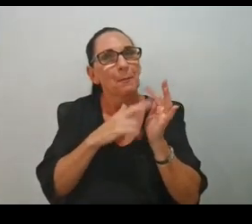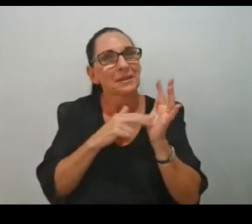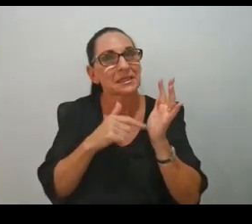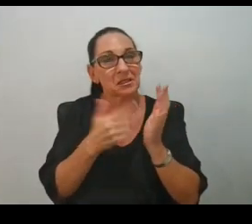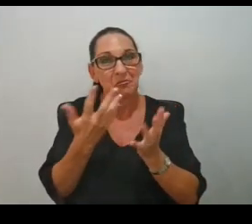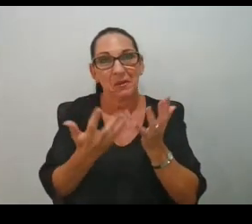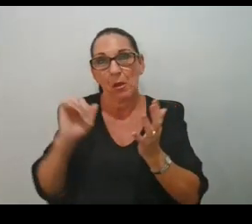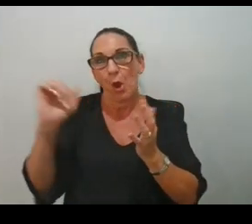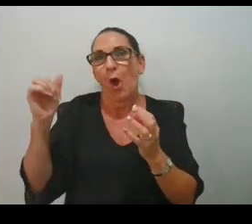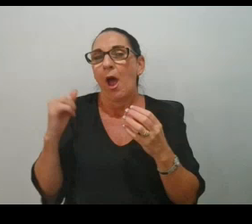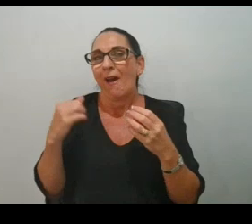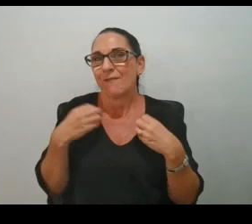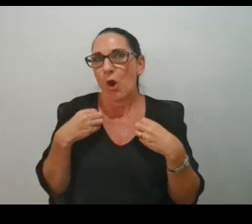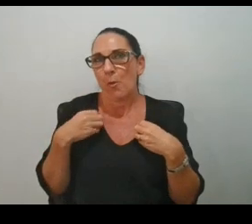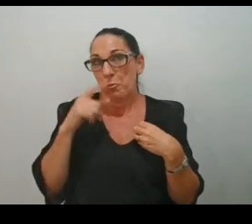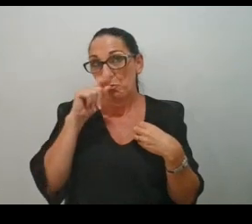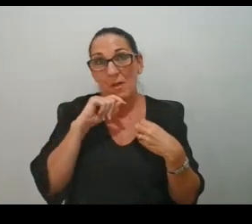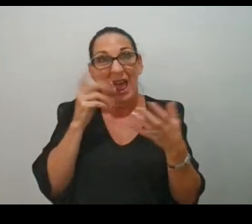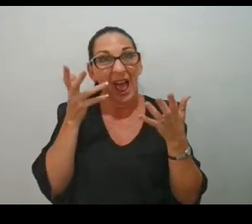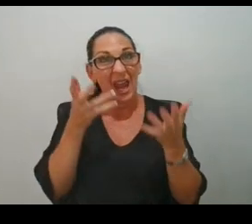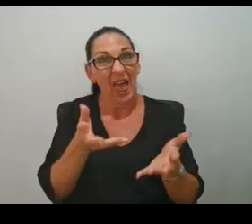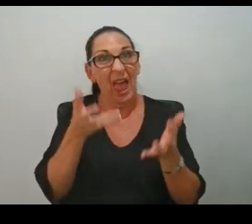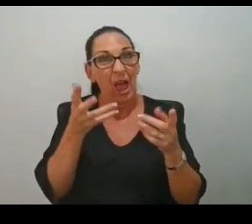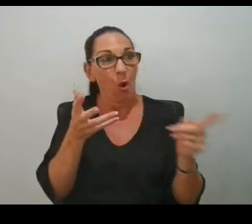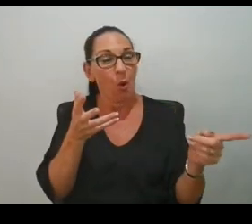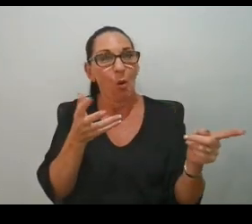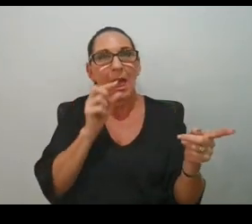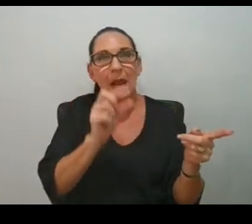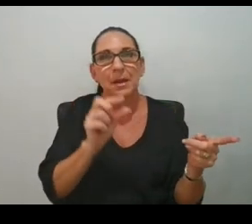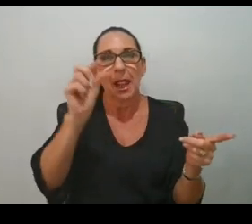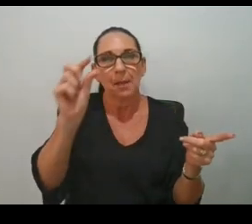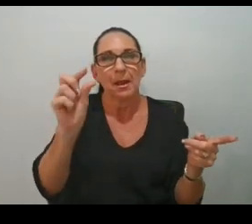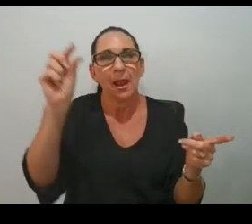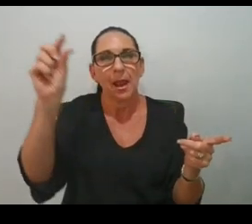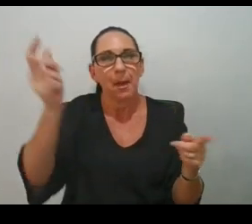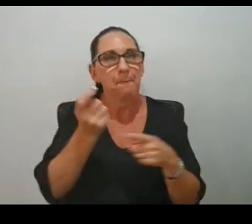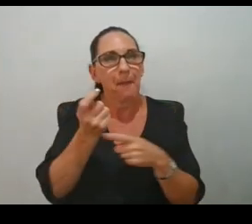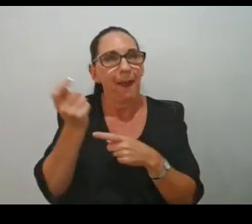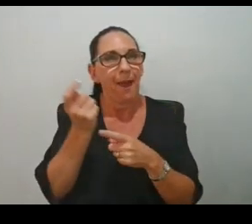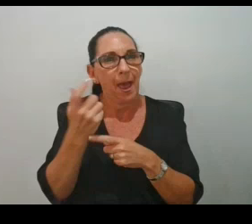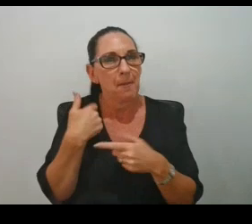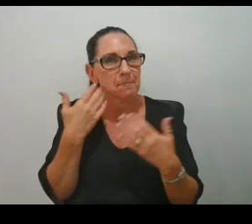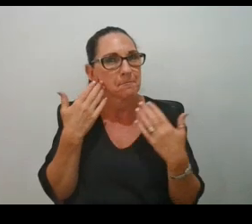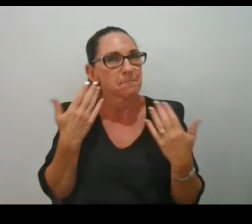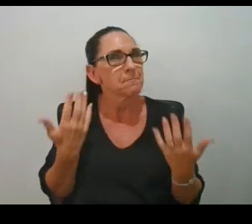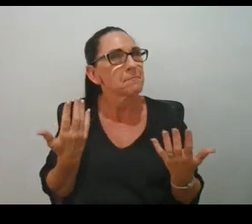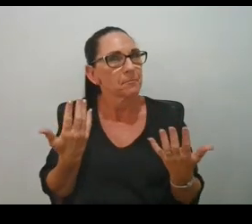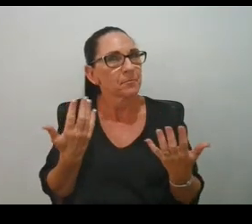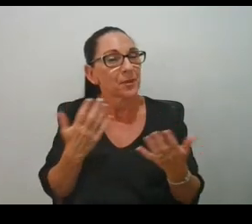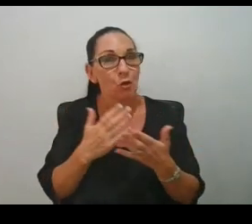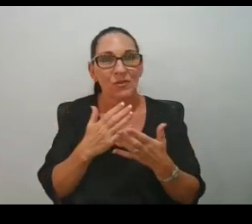contribution in instalments because what happens from a grants perspective when we've made when